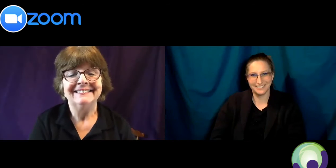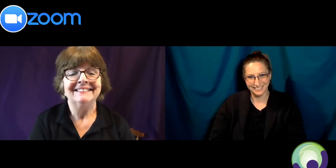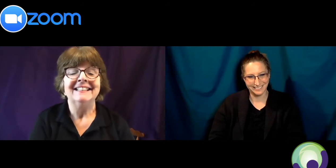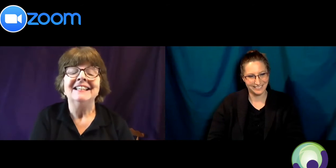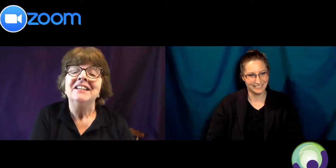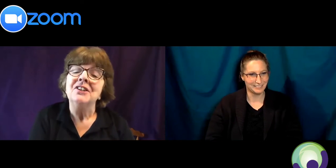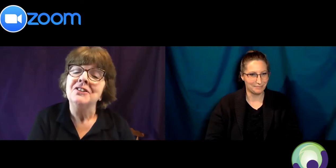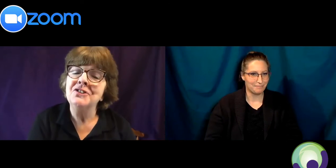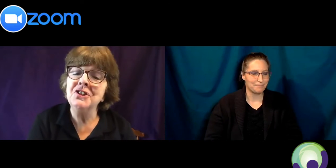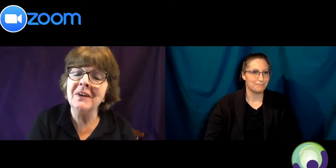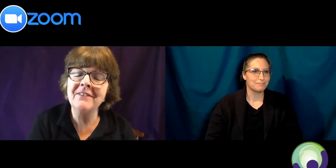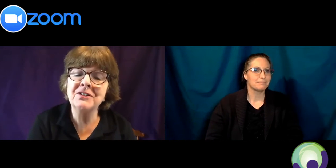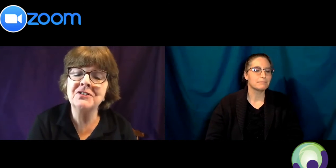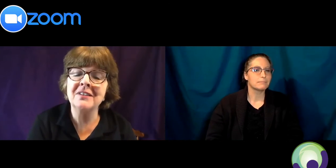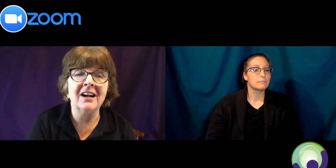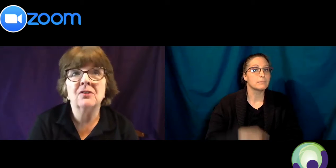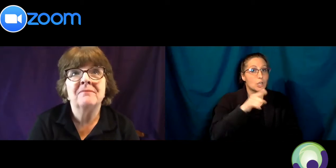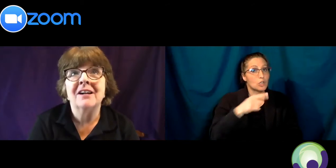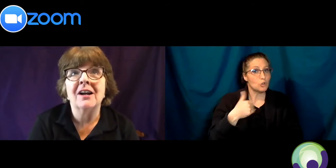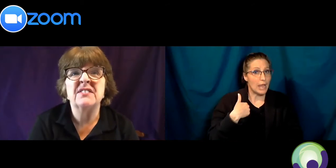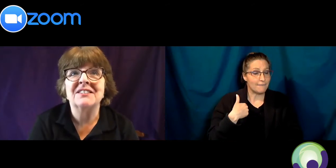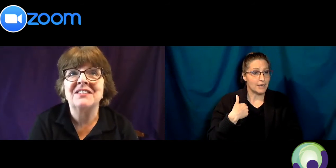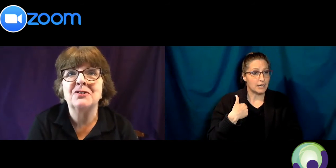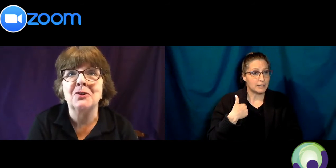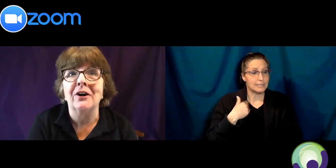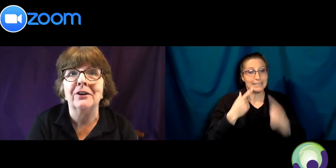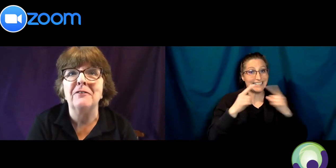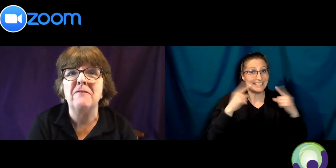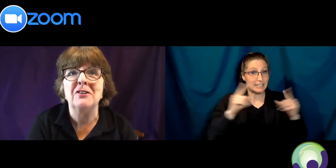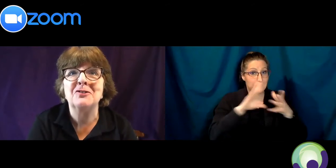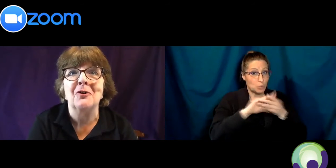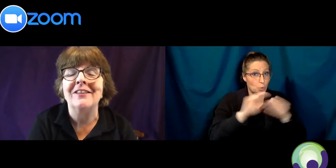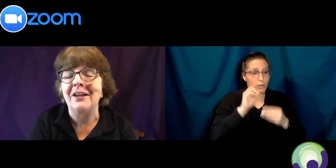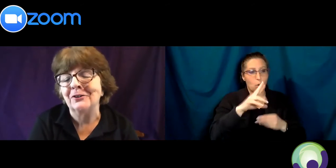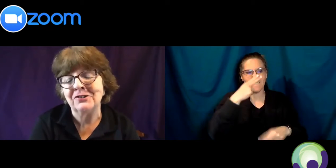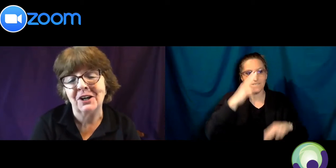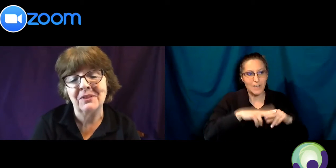Maryann: Do you have a success story or a fun story that you can share with us